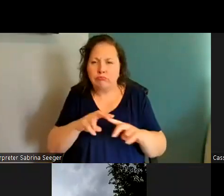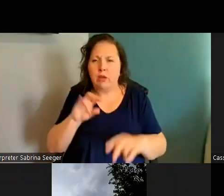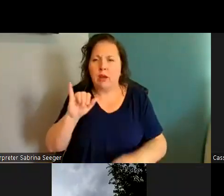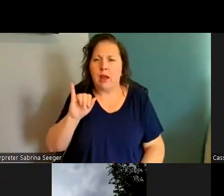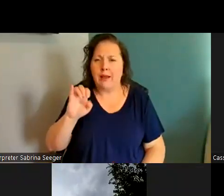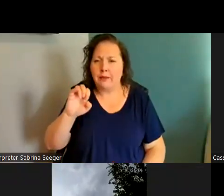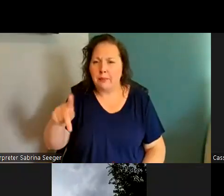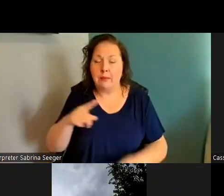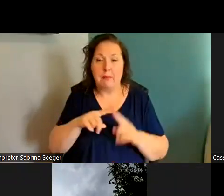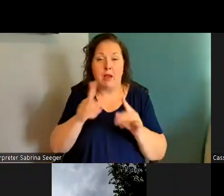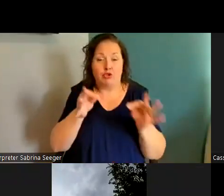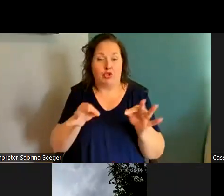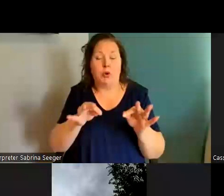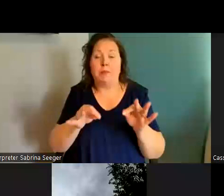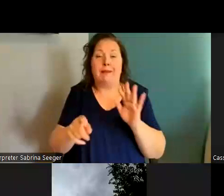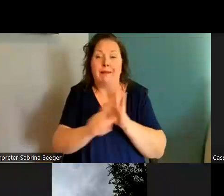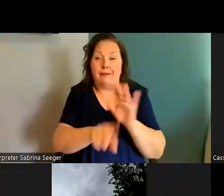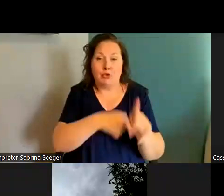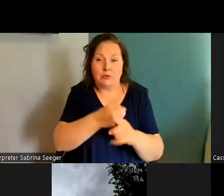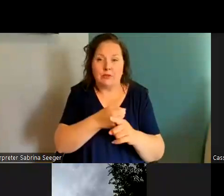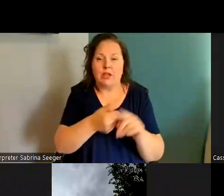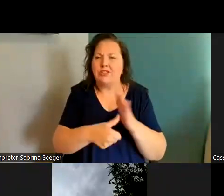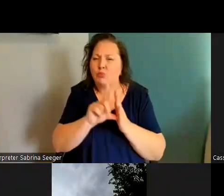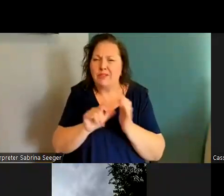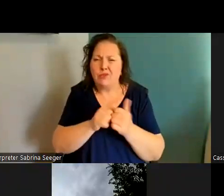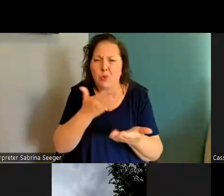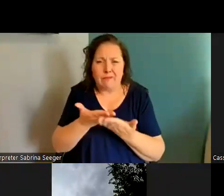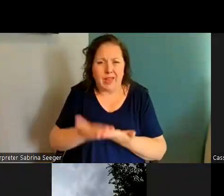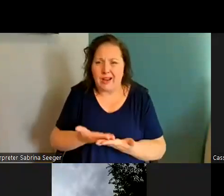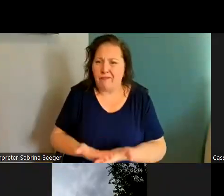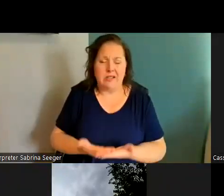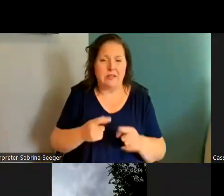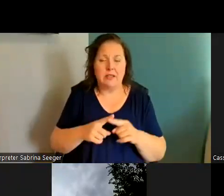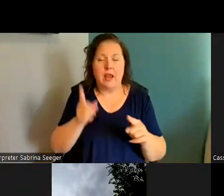effect is based on a review of evidence. And the existence of adverse effect is determined by the